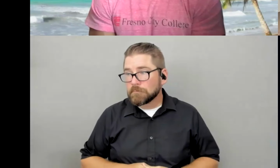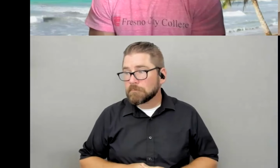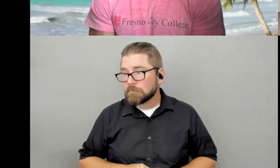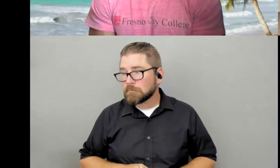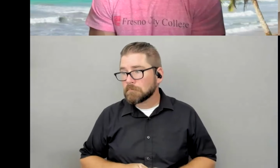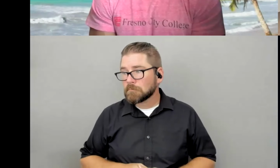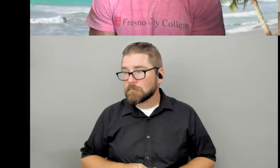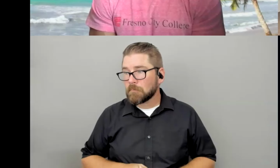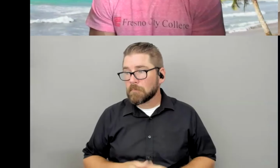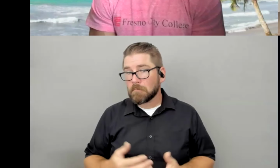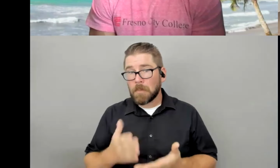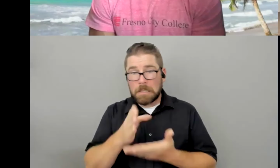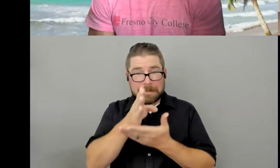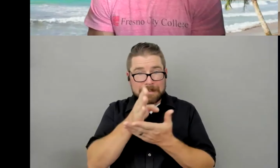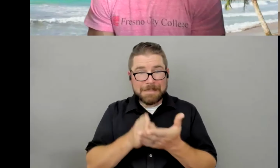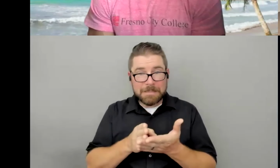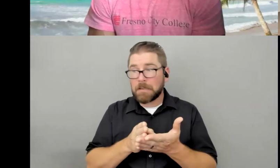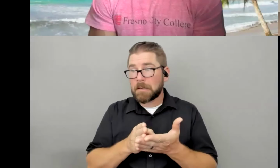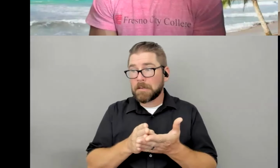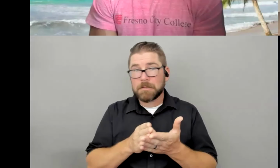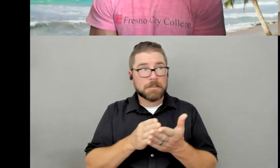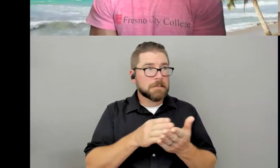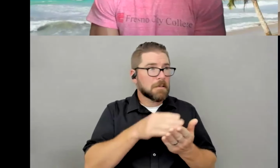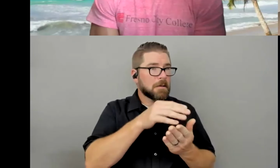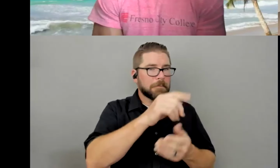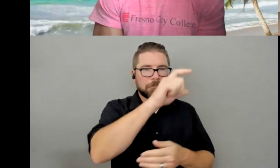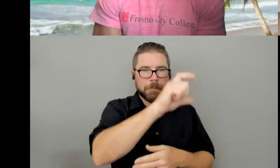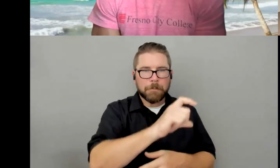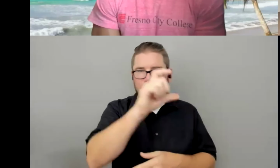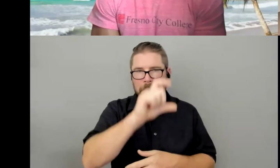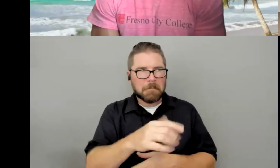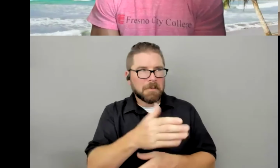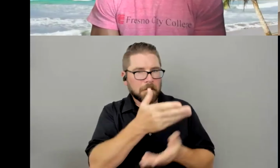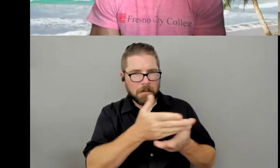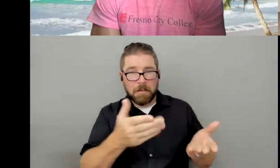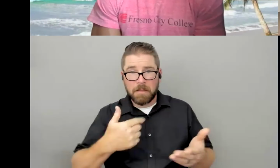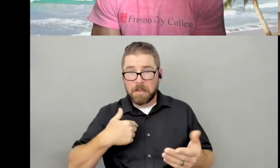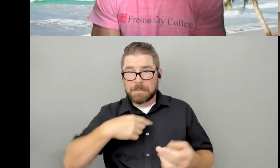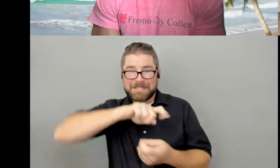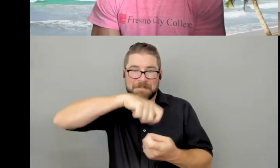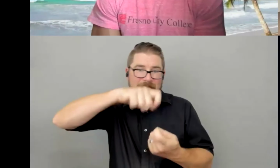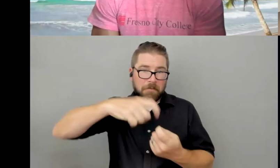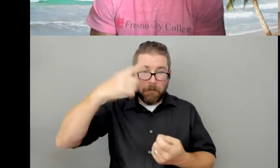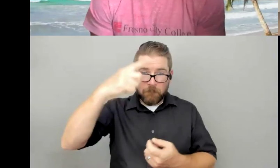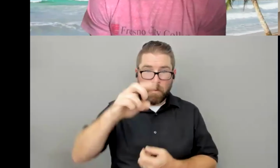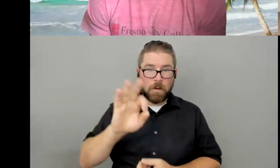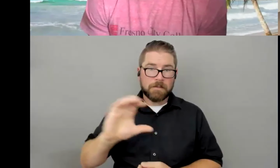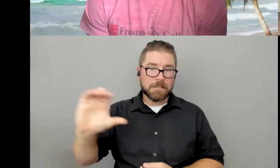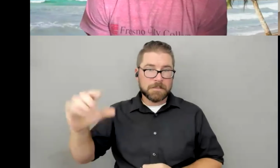to Fresno City College, not just in general Early Alert tips. Good point. That make sense. Yes, that